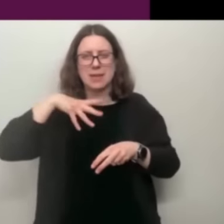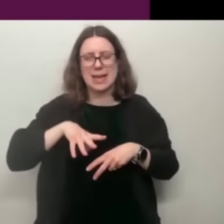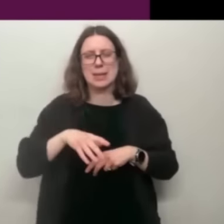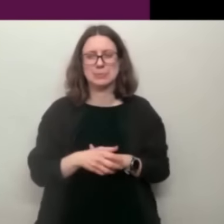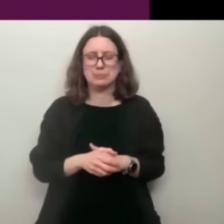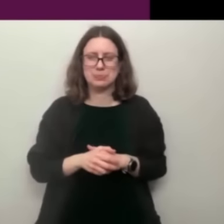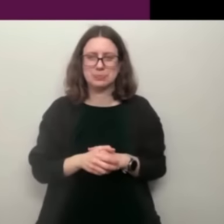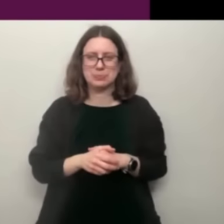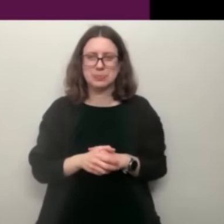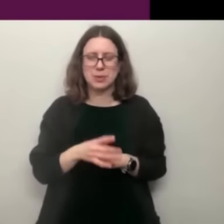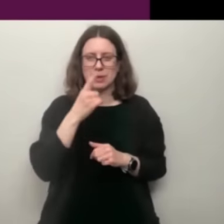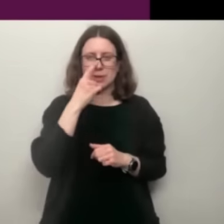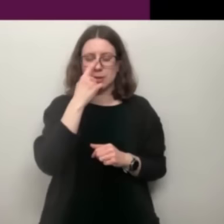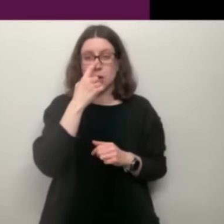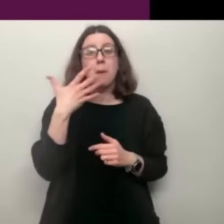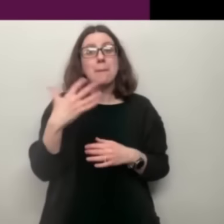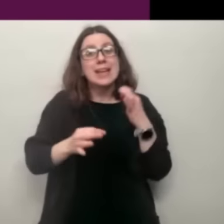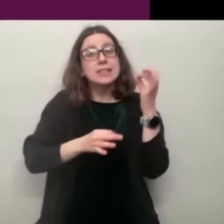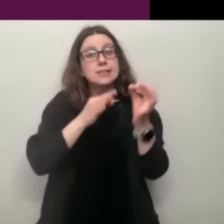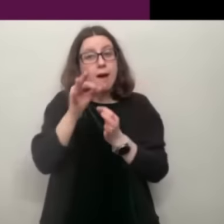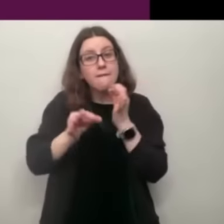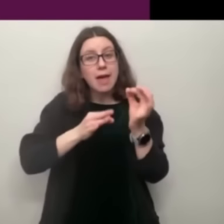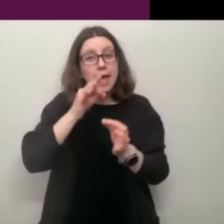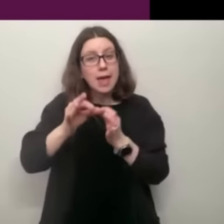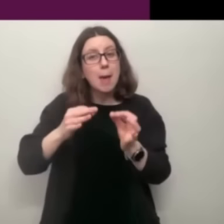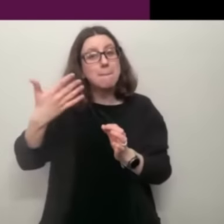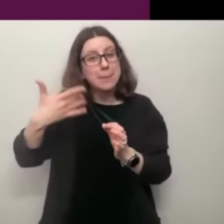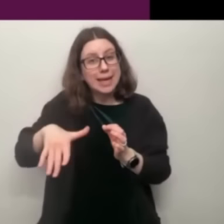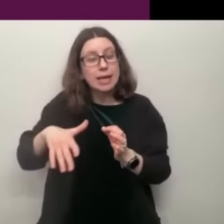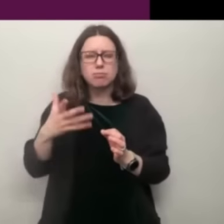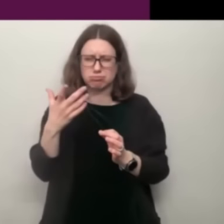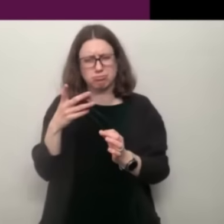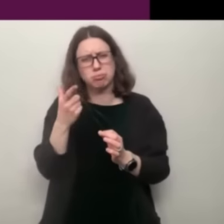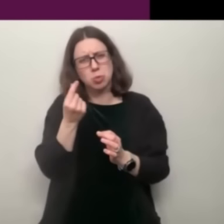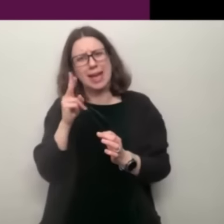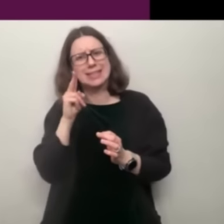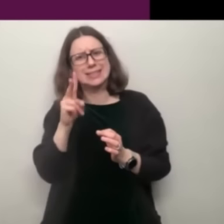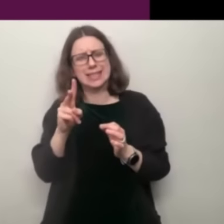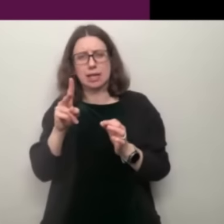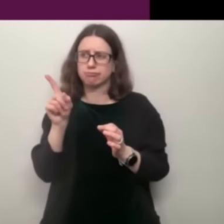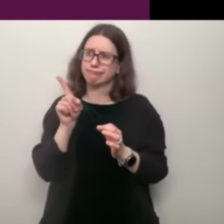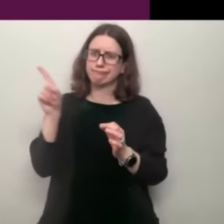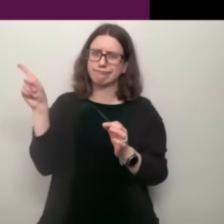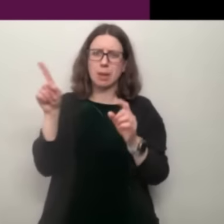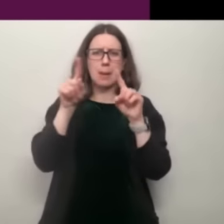following a major survey. And you can see this here, this image of the Iron Bridge, so very different isn't it, to the William Williams